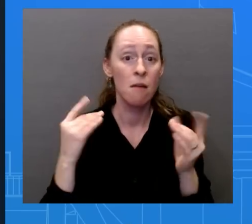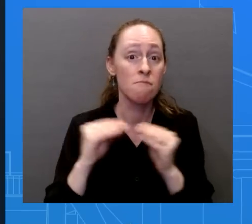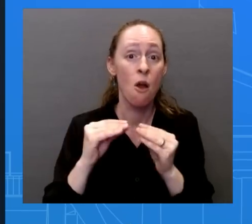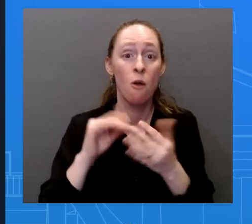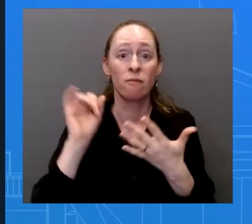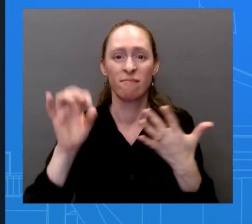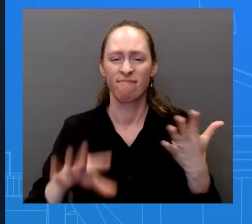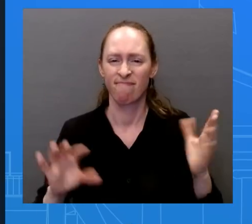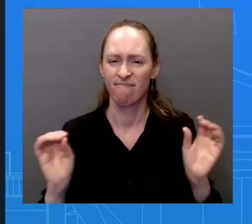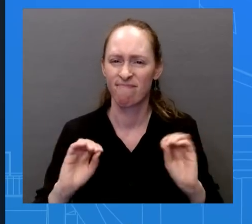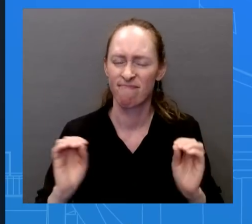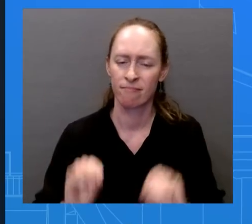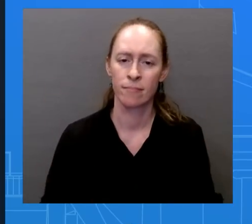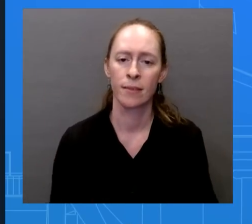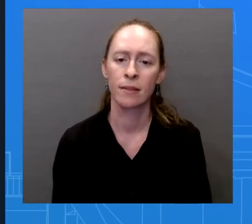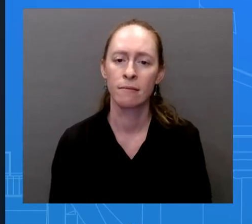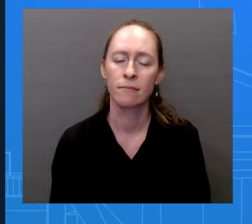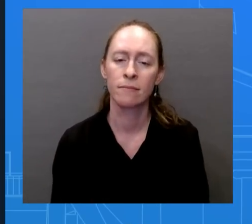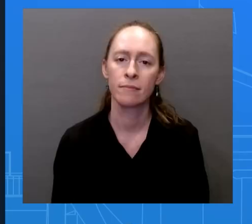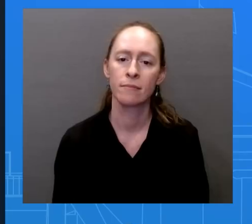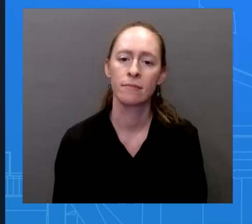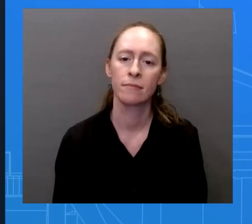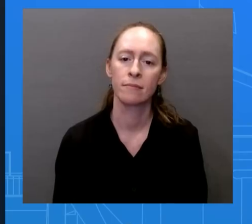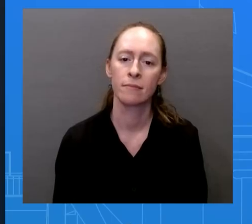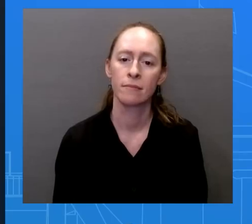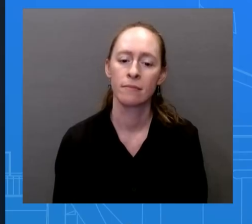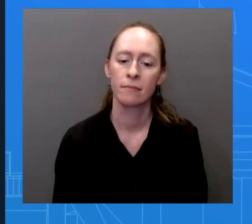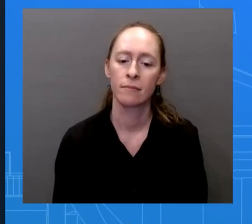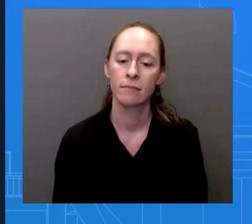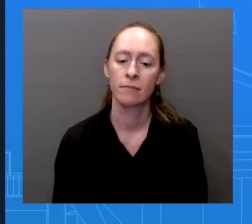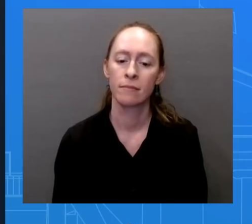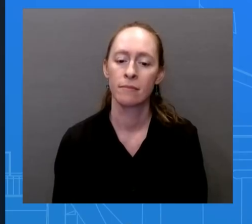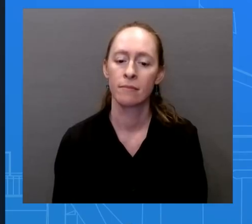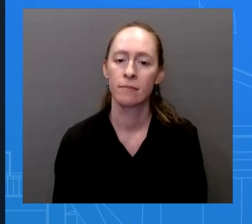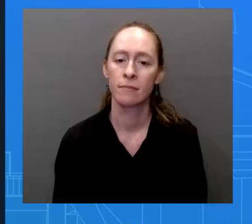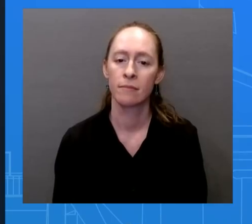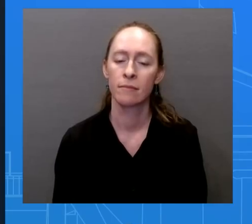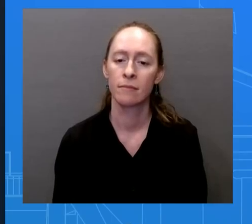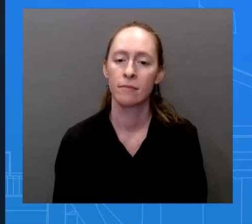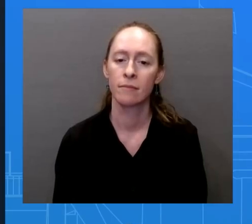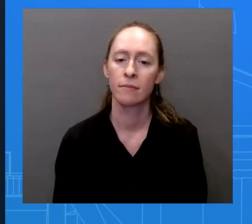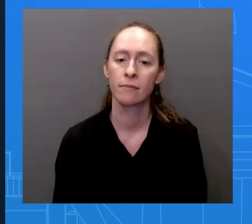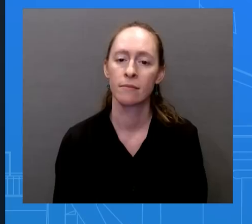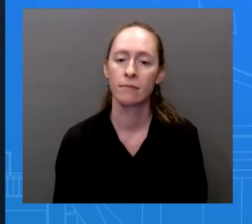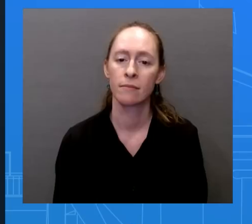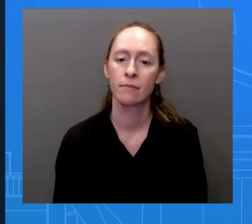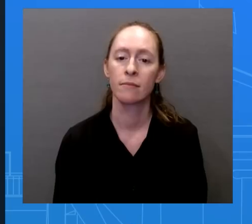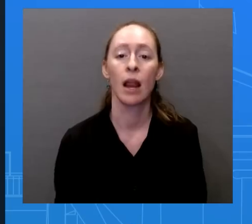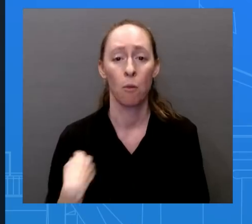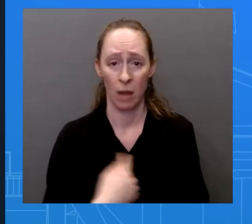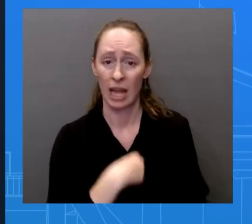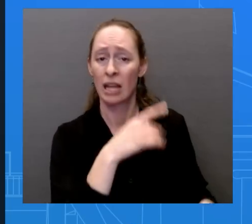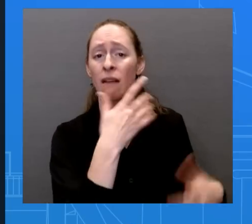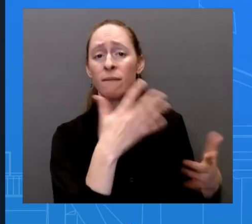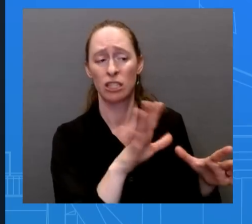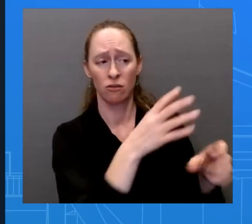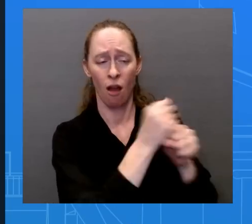So, look, you know, what I will say is that, right now, our staff are on the ground in Haiti